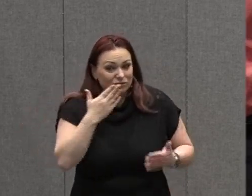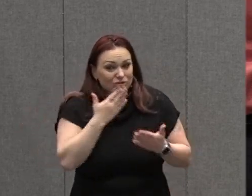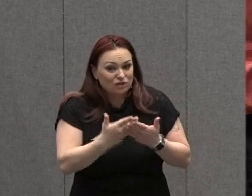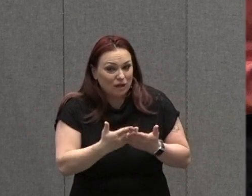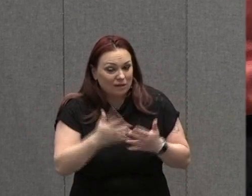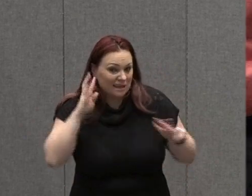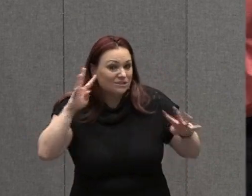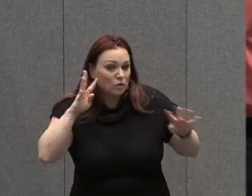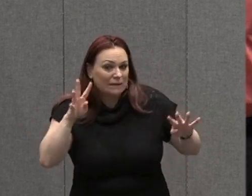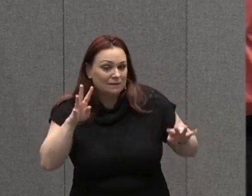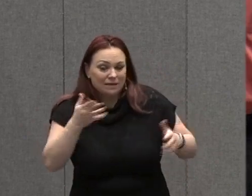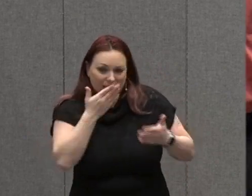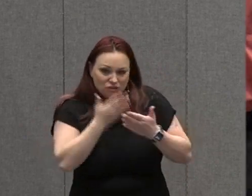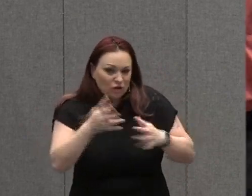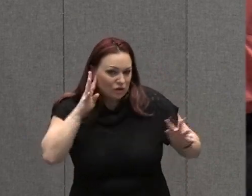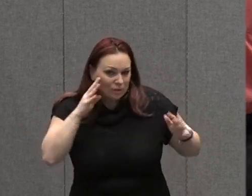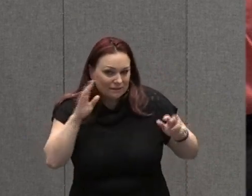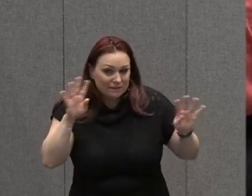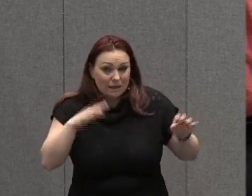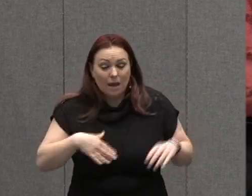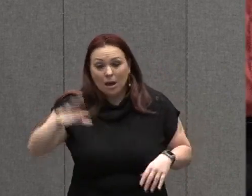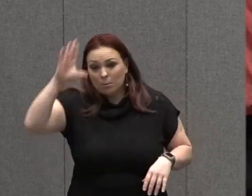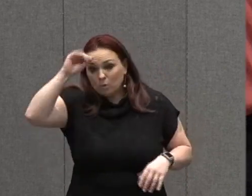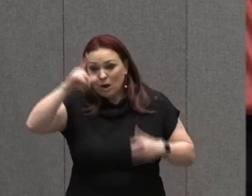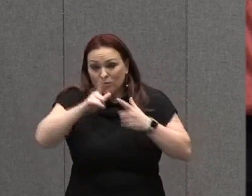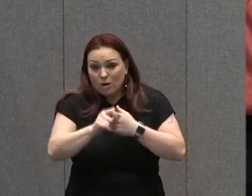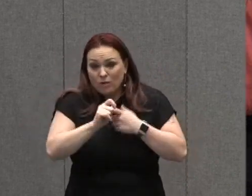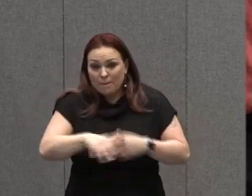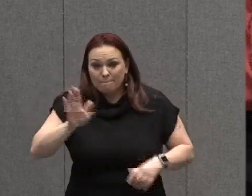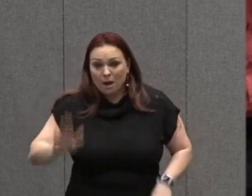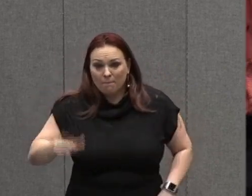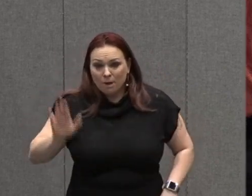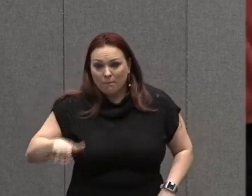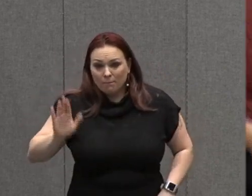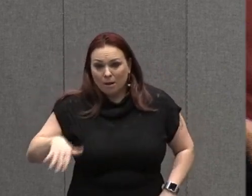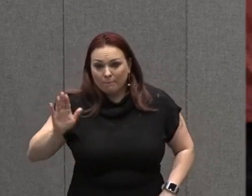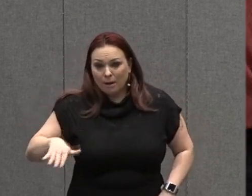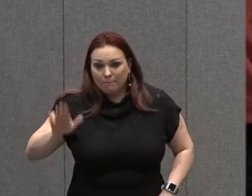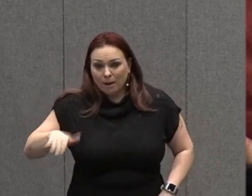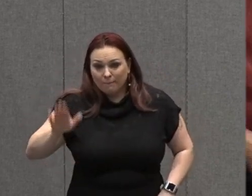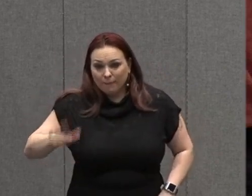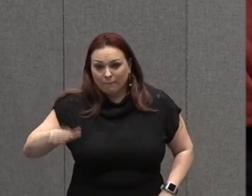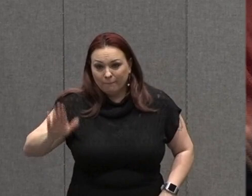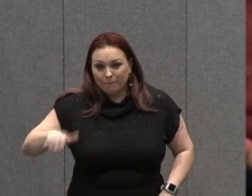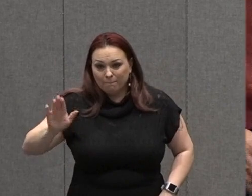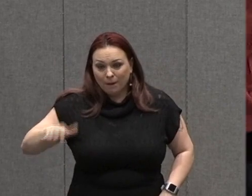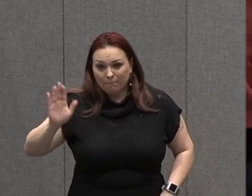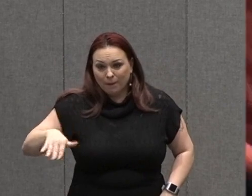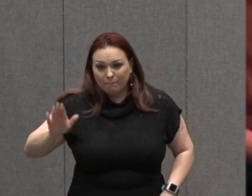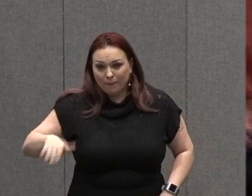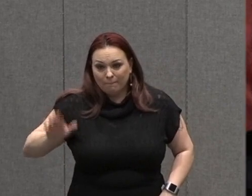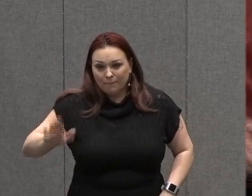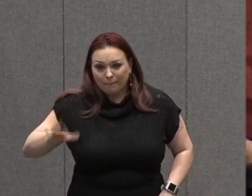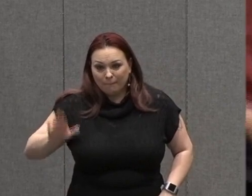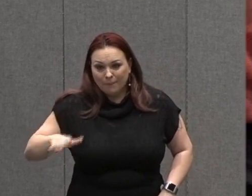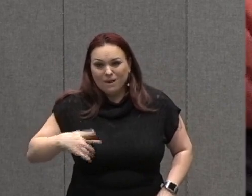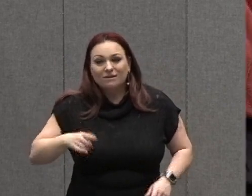A boy runs by dribbling his basketball. Bomp - bomp - bomp - bomp. Yeah good.